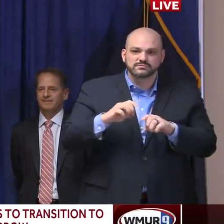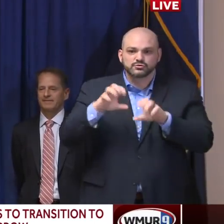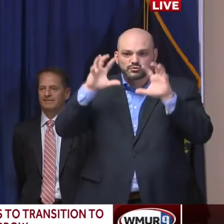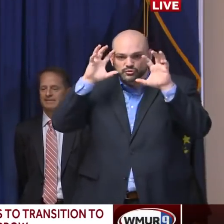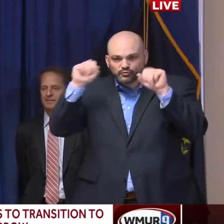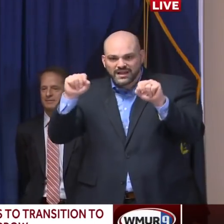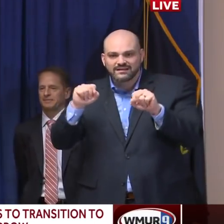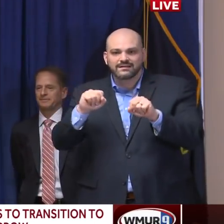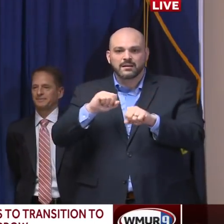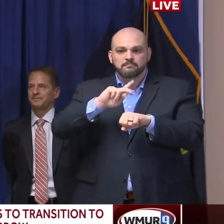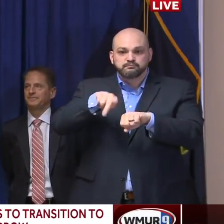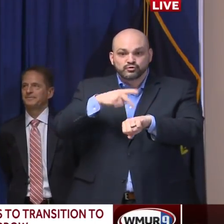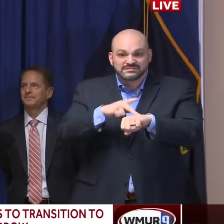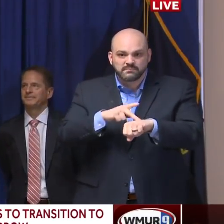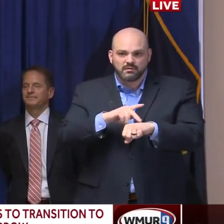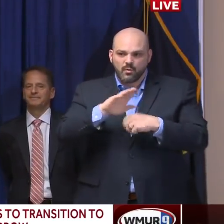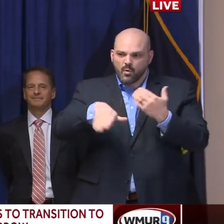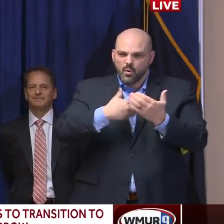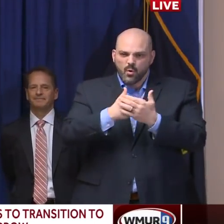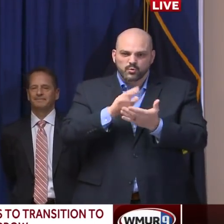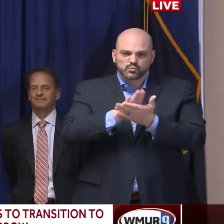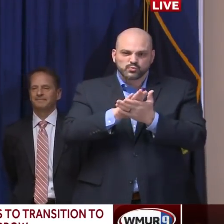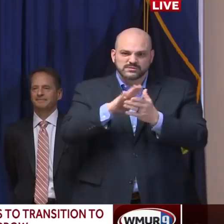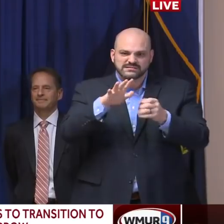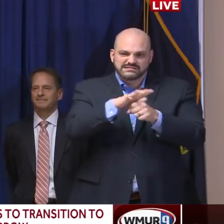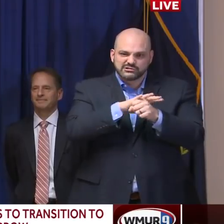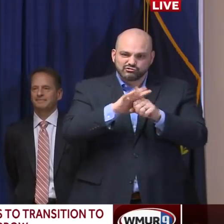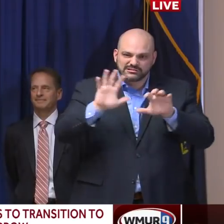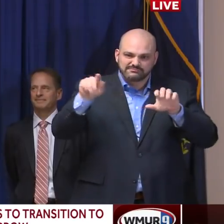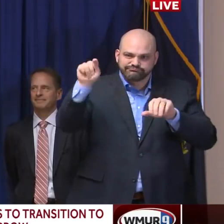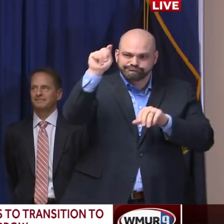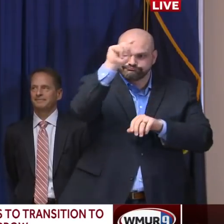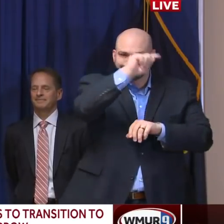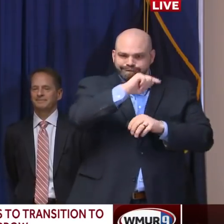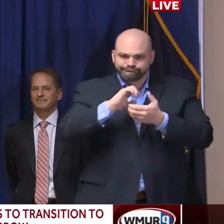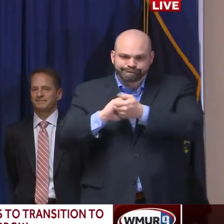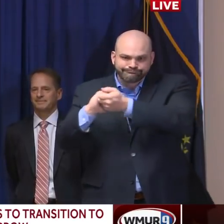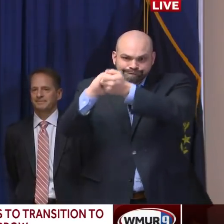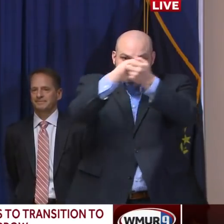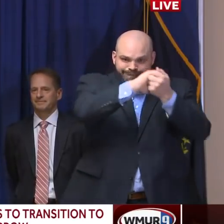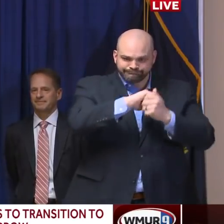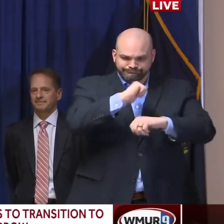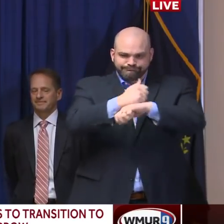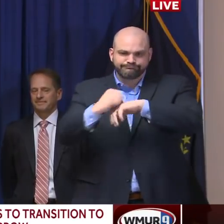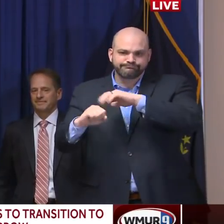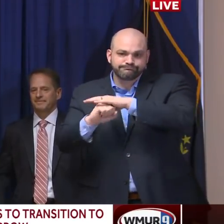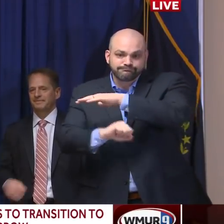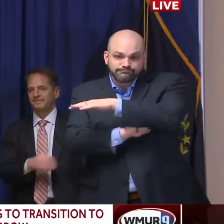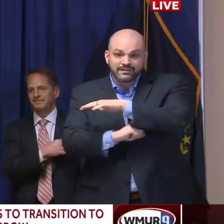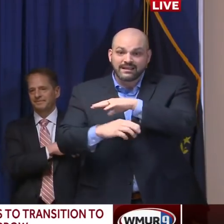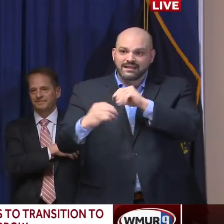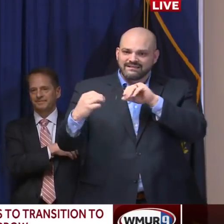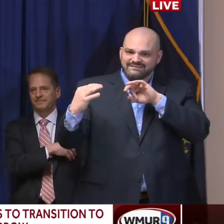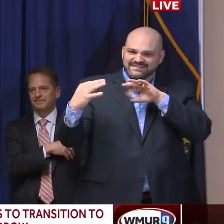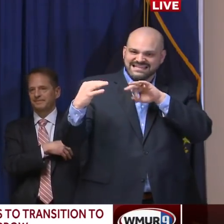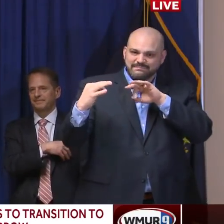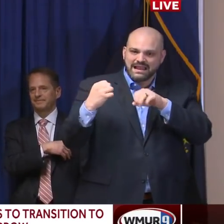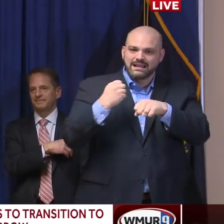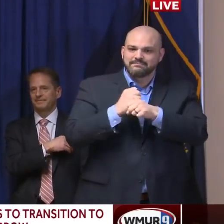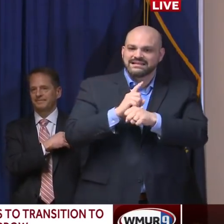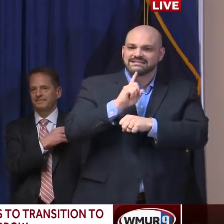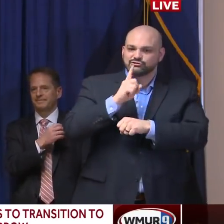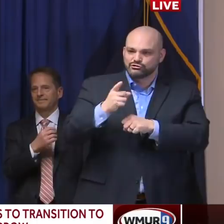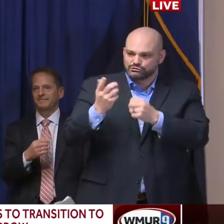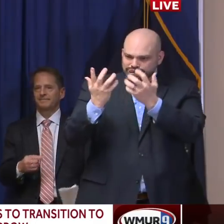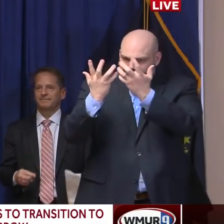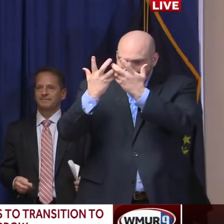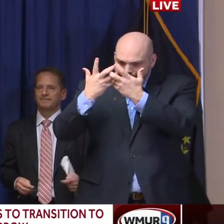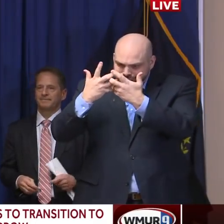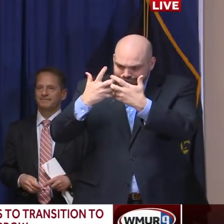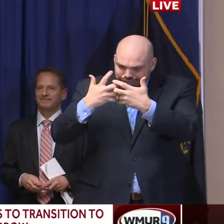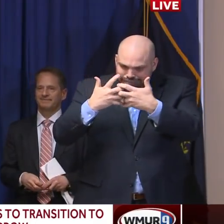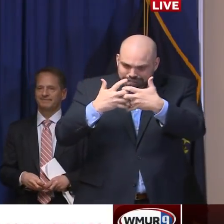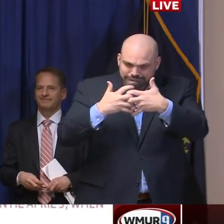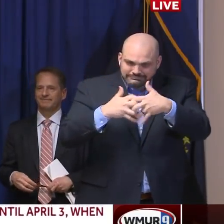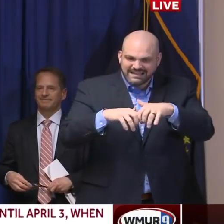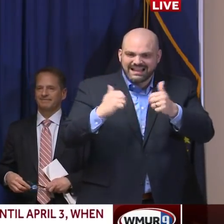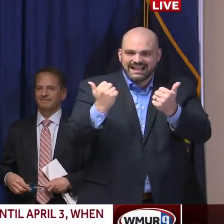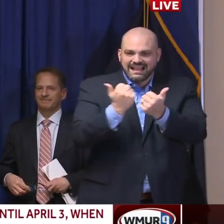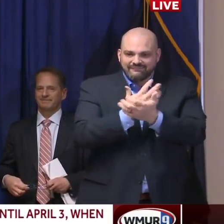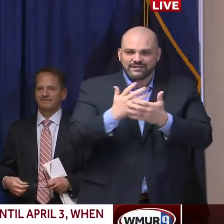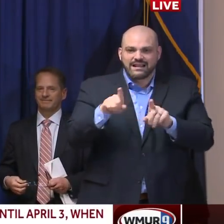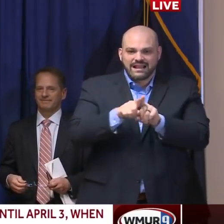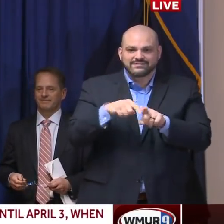WE CANNOT THANK EVERYONE ENOUGH DOWN TO THE PARTICLES IN THIS FOR HELP LAYING THE GROUNDWORK FOR THE STATE AS WELL AS GIVING THE FEEDBACK TO US AT THE TOP LEVEL TO MAKE SURE WE ARE